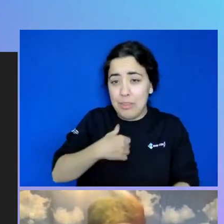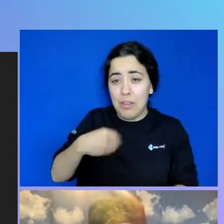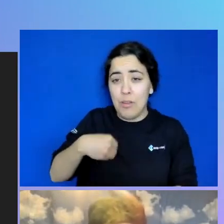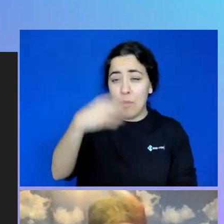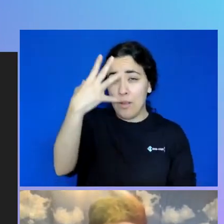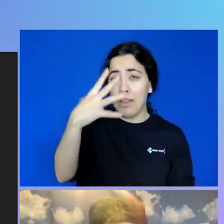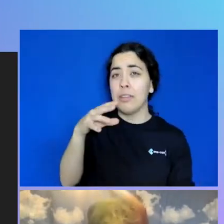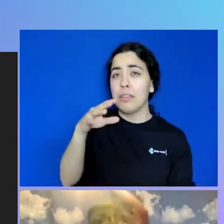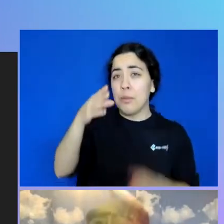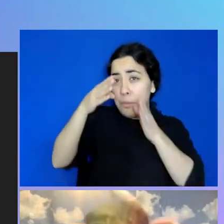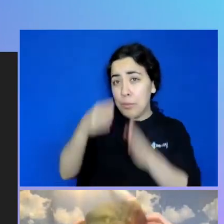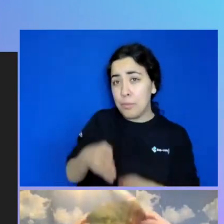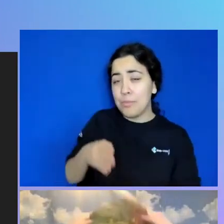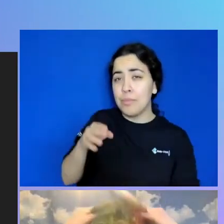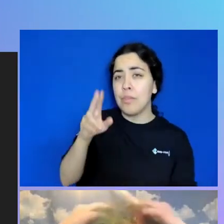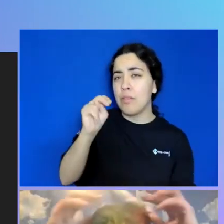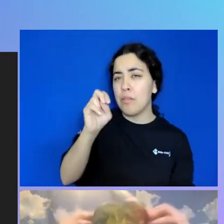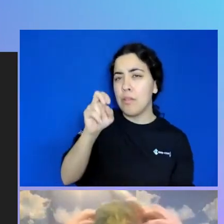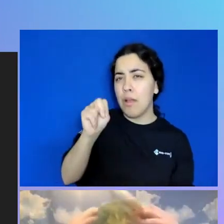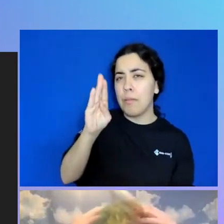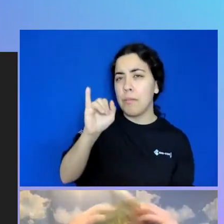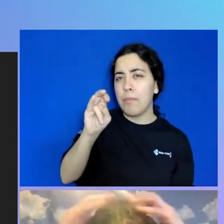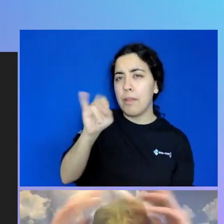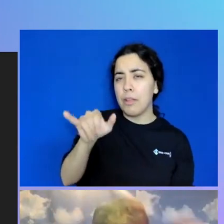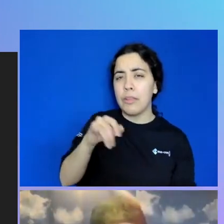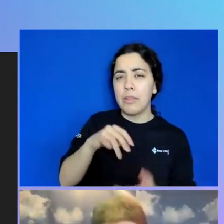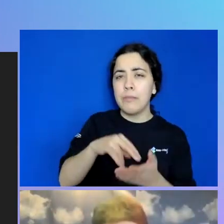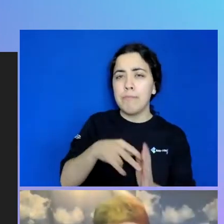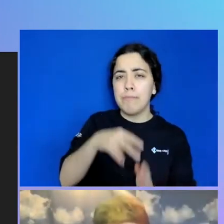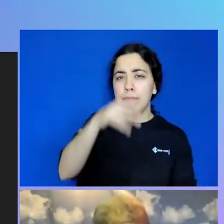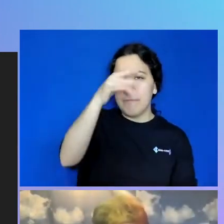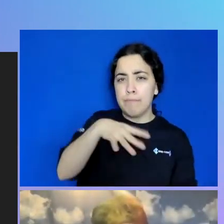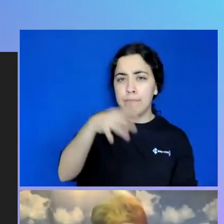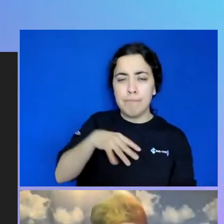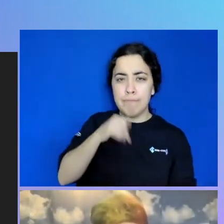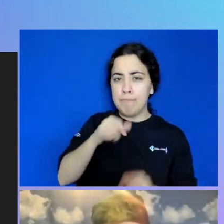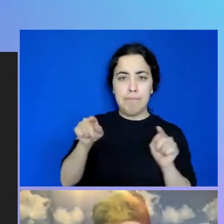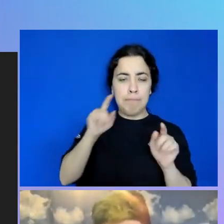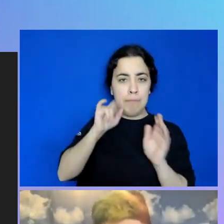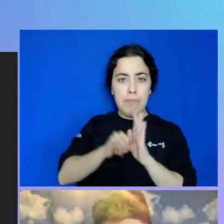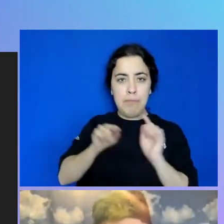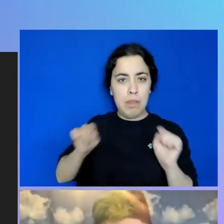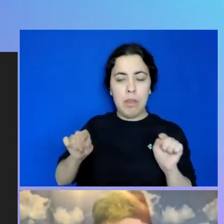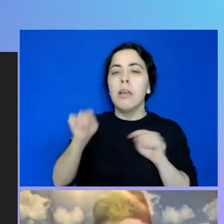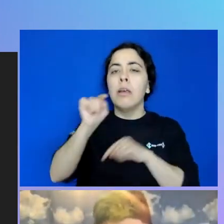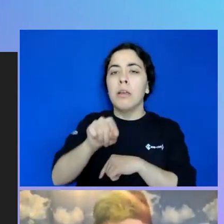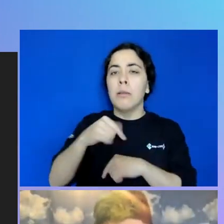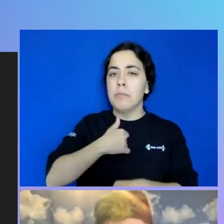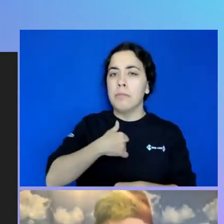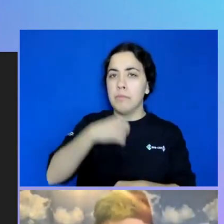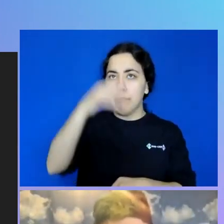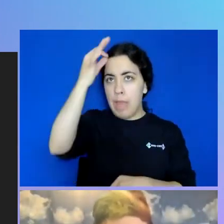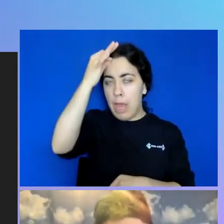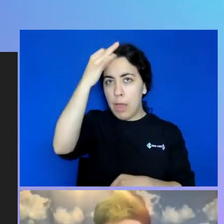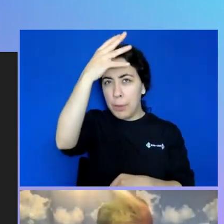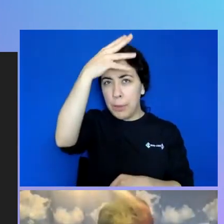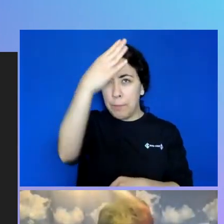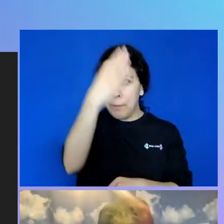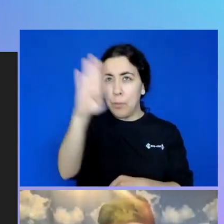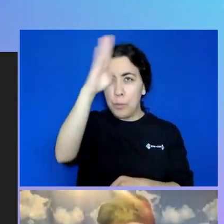person. I have, um, blue and rainbow hair and I'm wearing a very bright green and black and